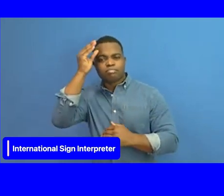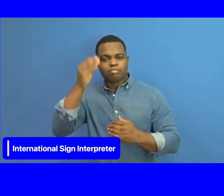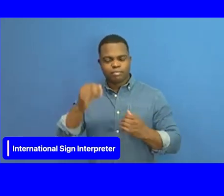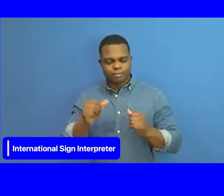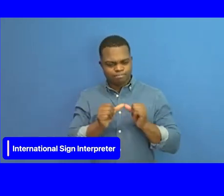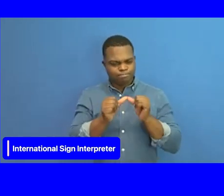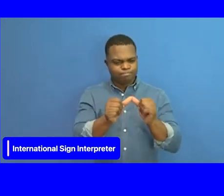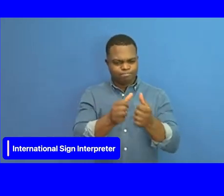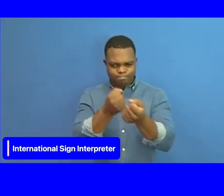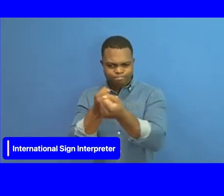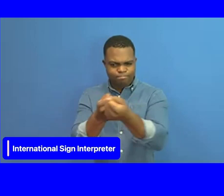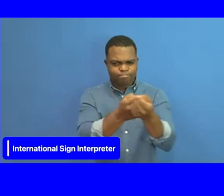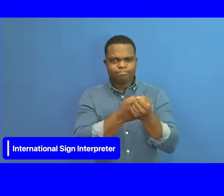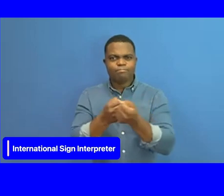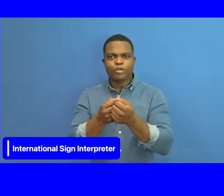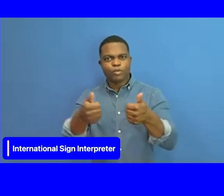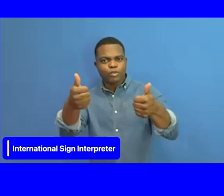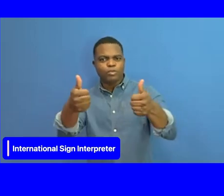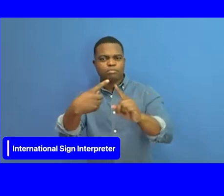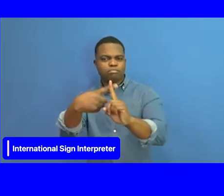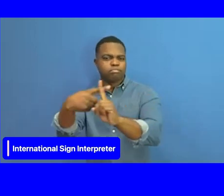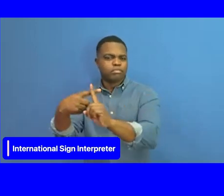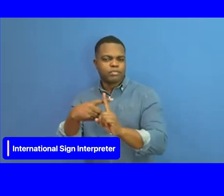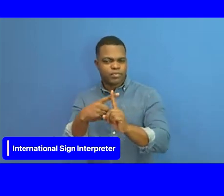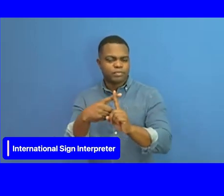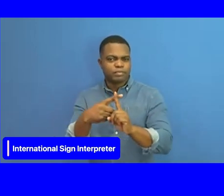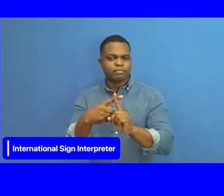Your work has our full support, most notably